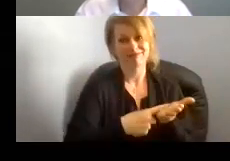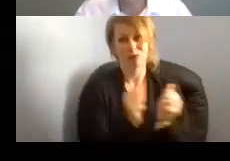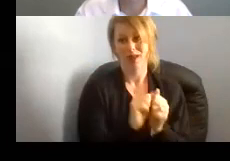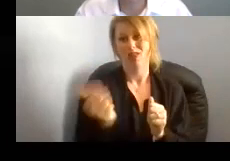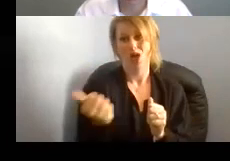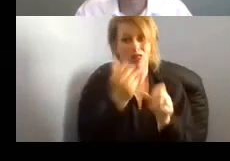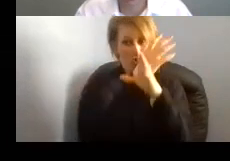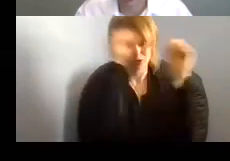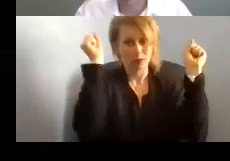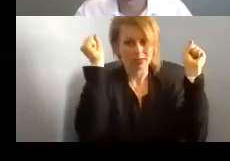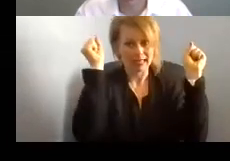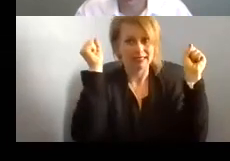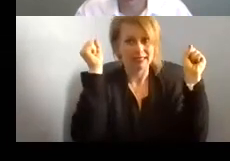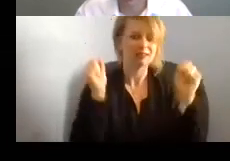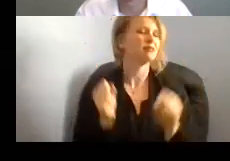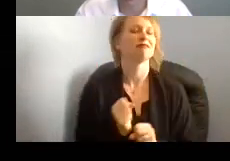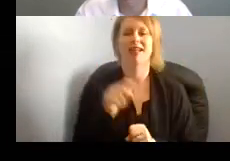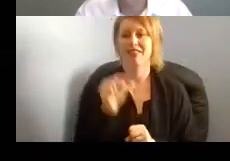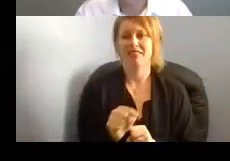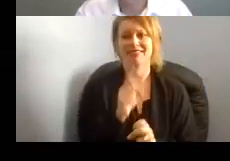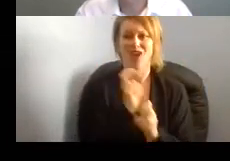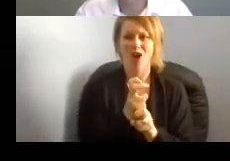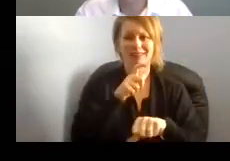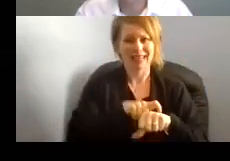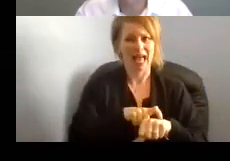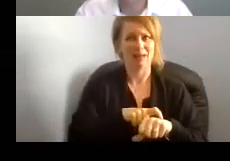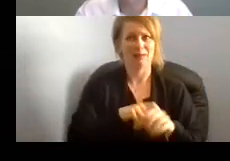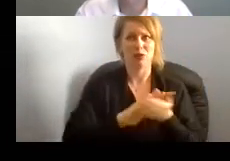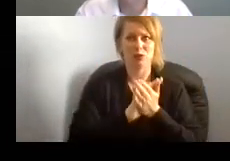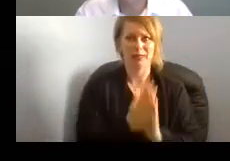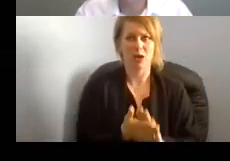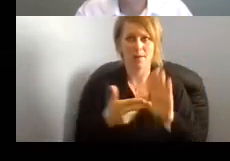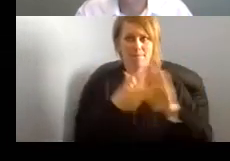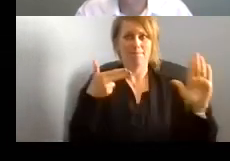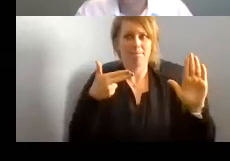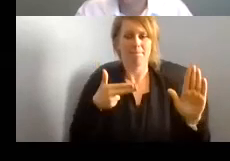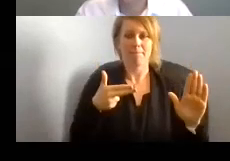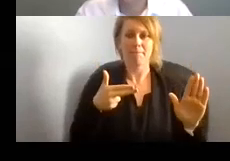This is a really hard time to be a school administrator. And sometimes it just feels so overwhelming that you